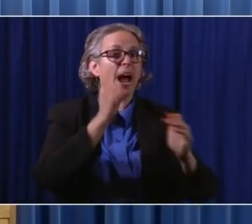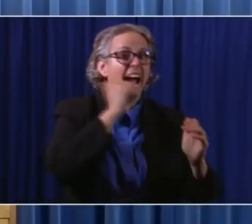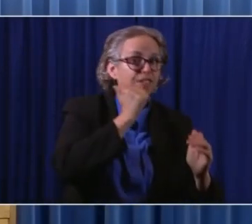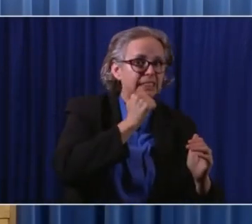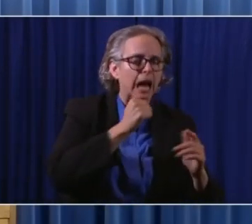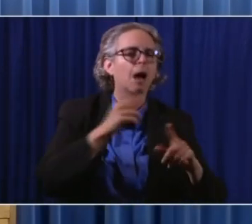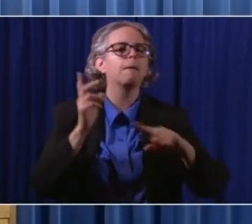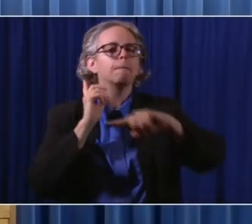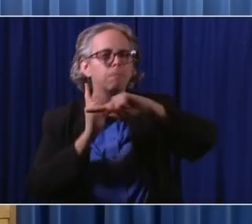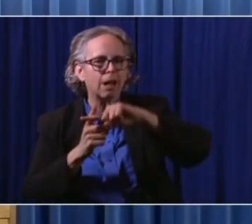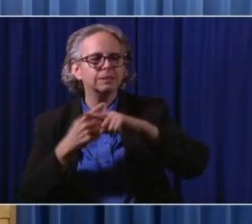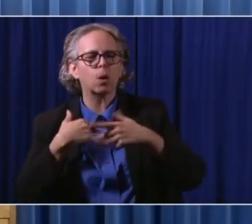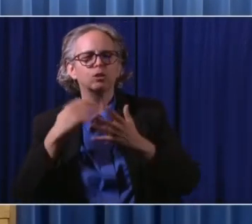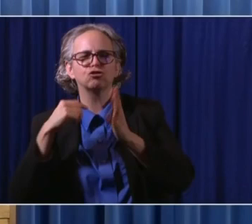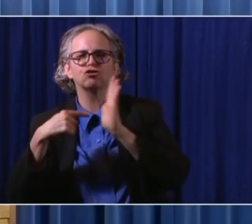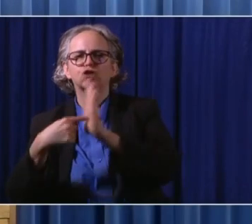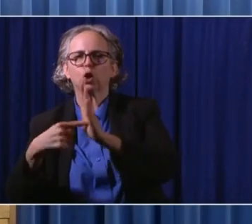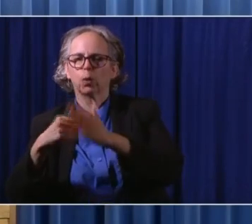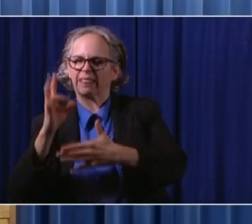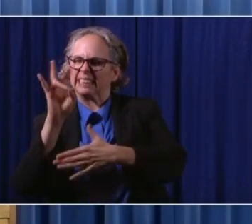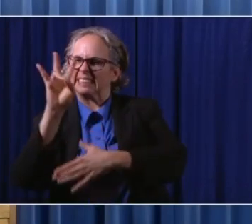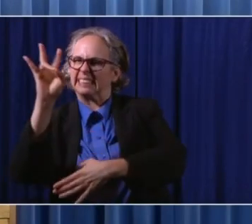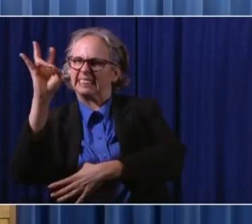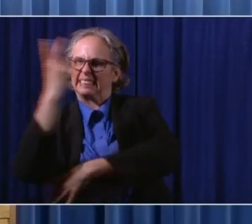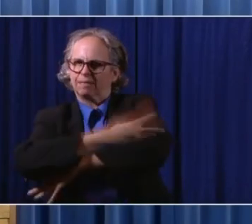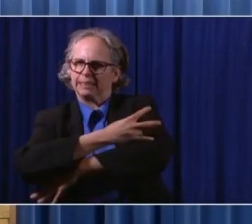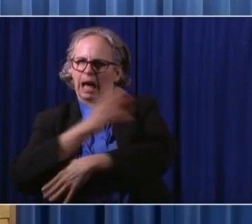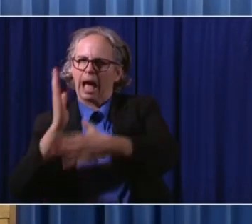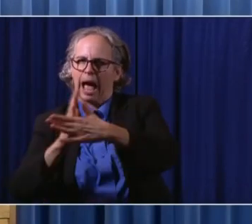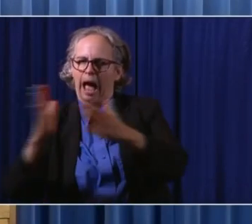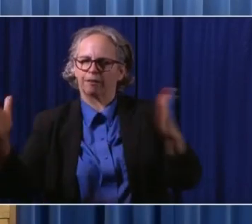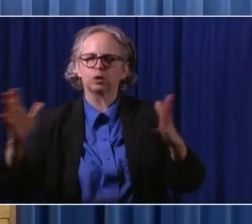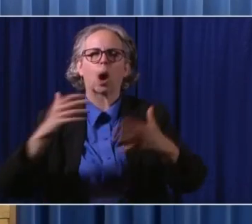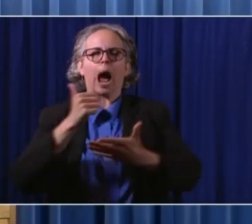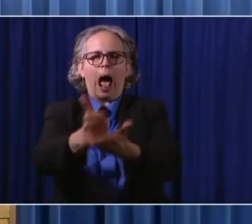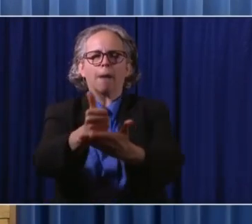REALLY TO LOOK AT THIS IN A SEVEN DAY AVERAGE. WE WILL TRY IN THE FUTURE NOT ONLY TO SHOW YOU THIS FOR A